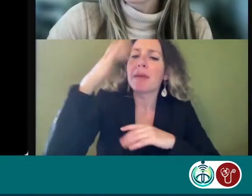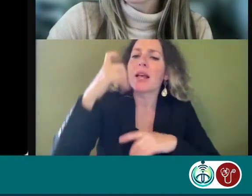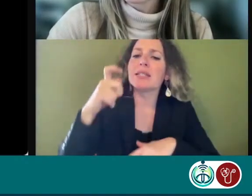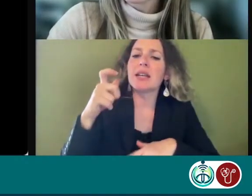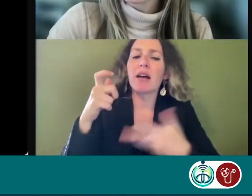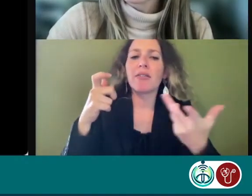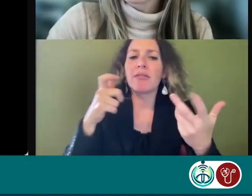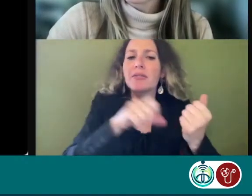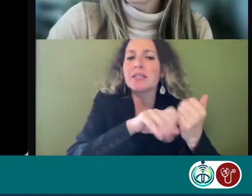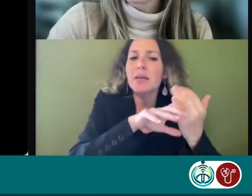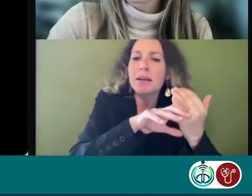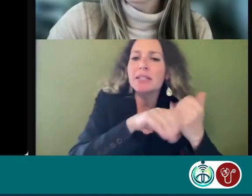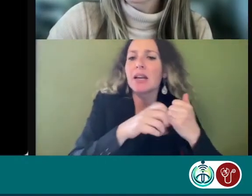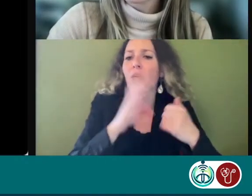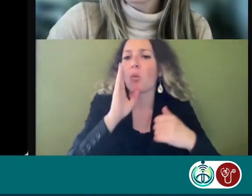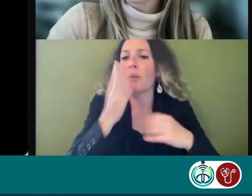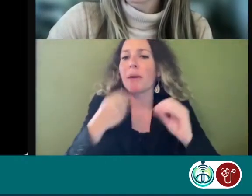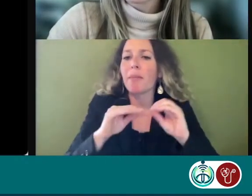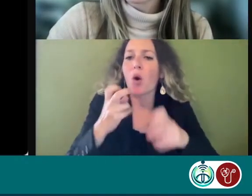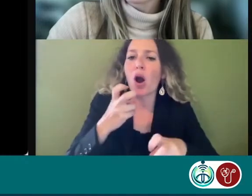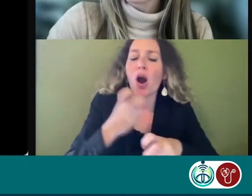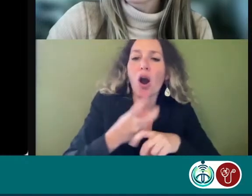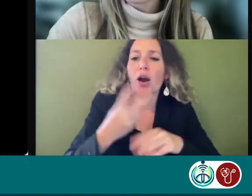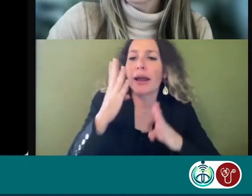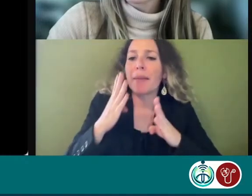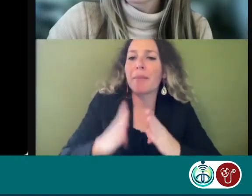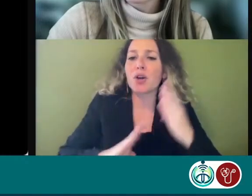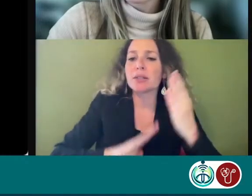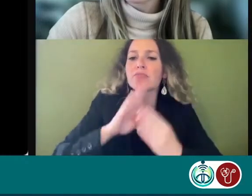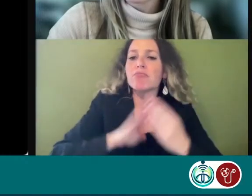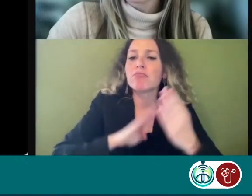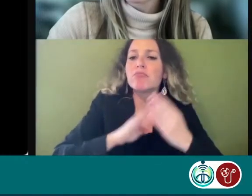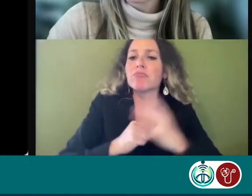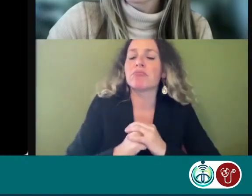things in person that required a physical exam. So I talked about someone looking in your ear,